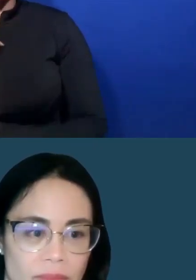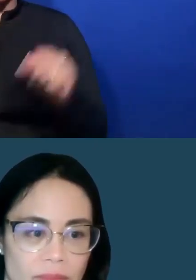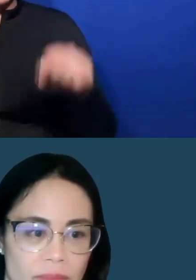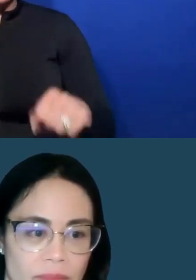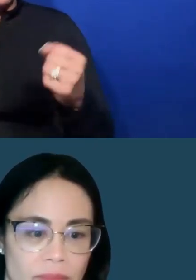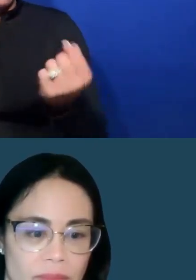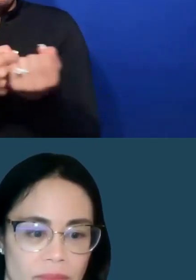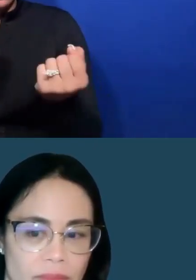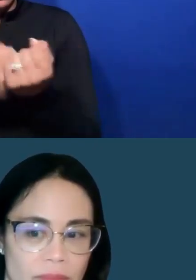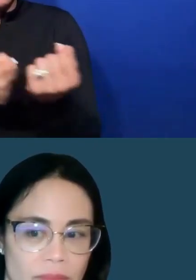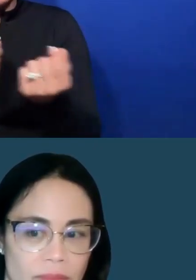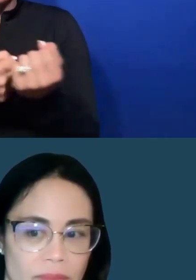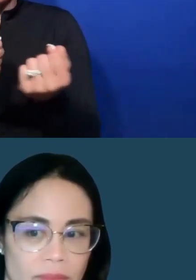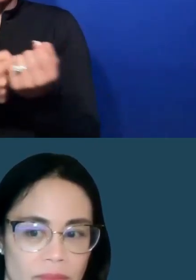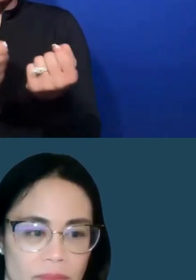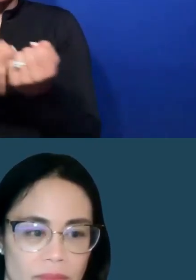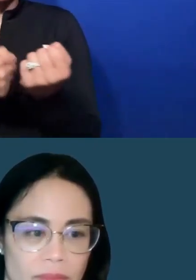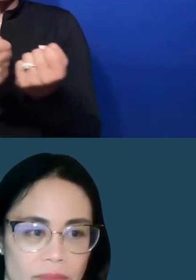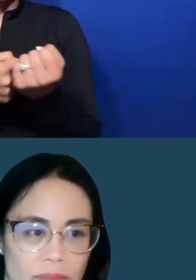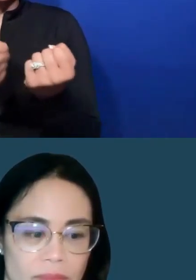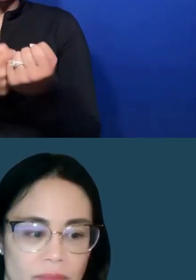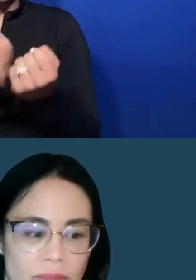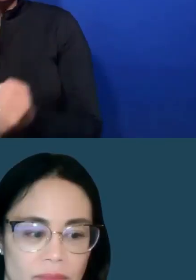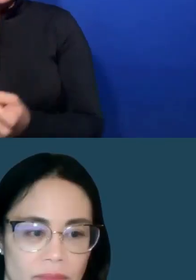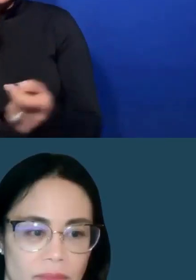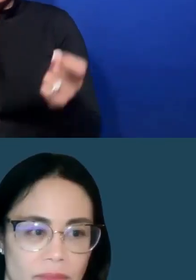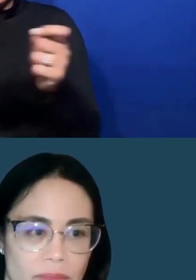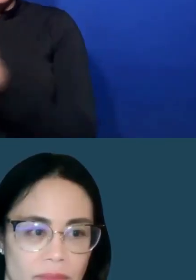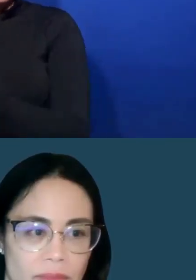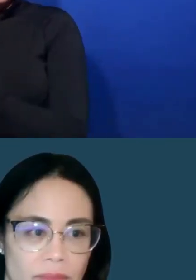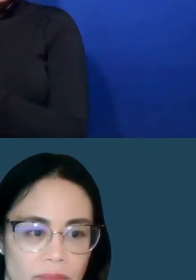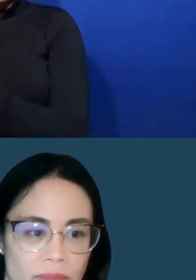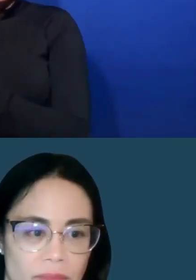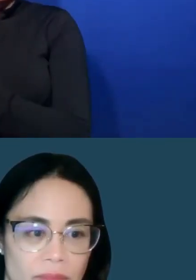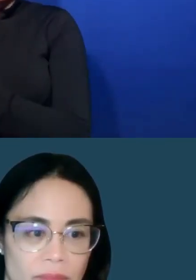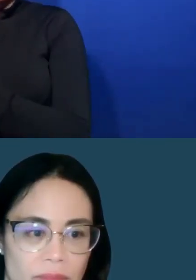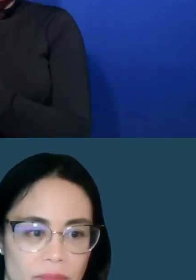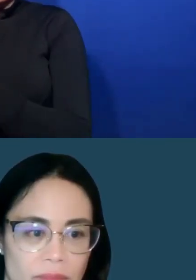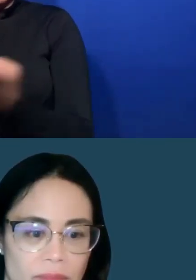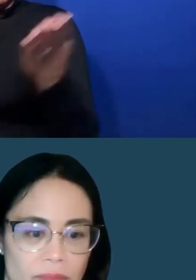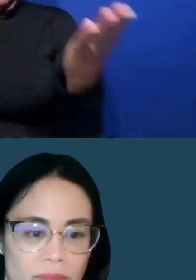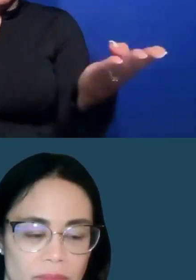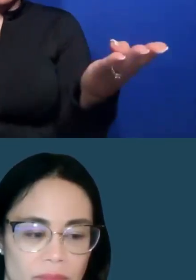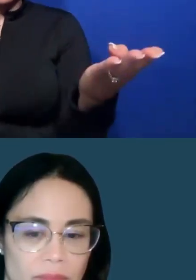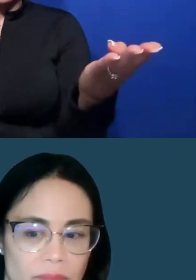in that regional changes that are that, that have been proposed by the, by the governor